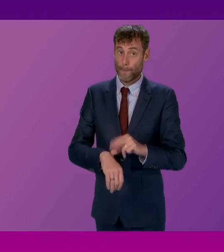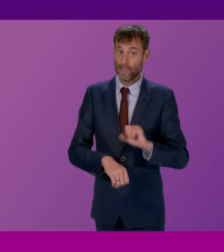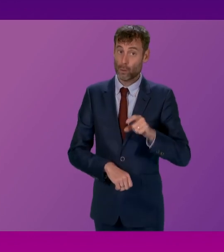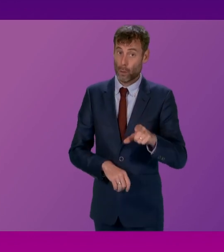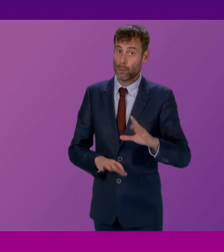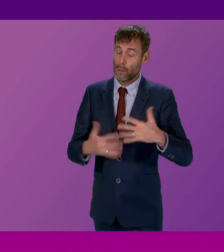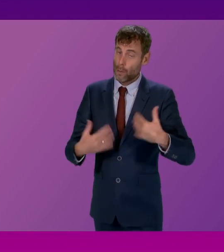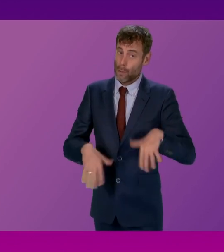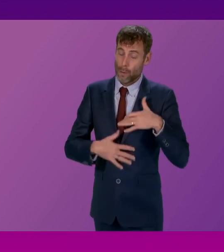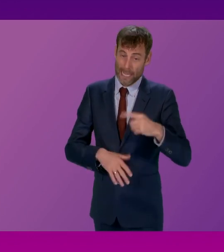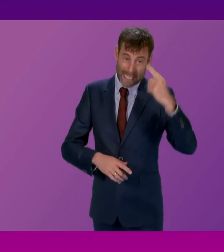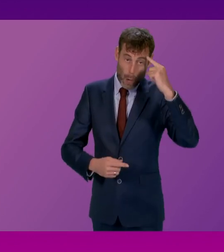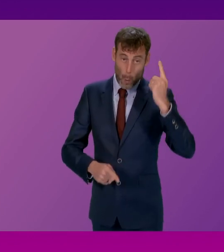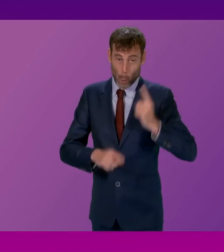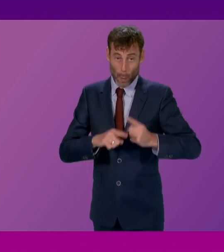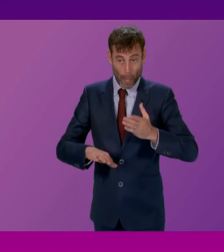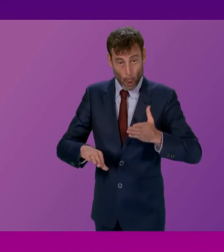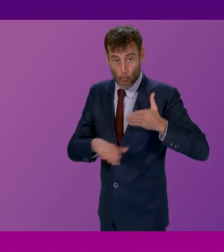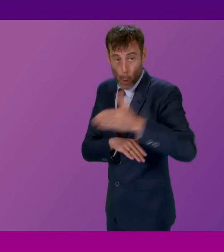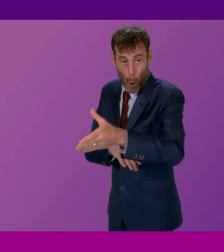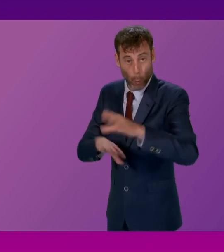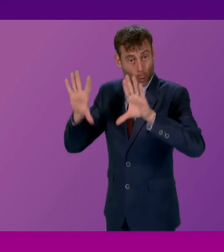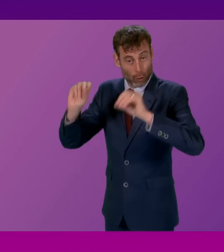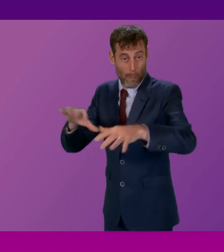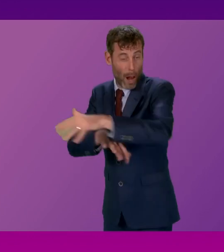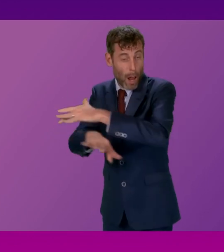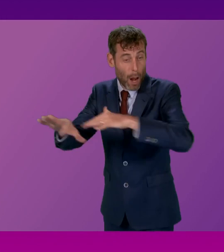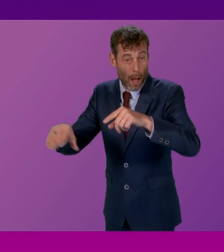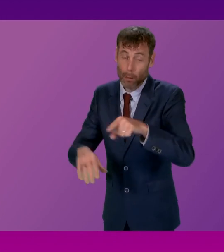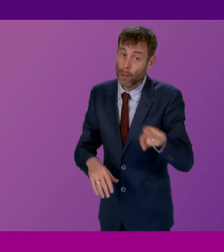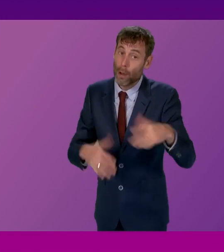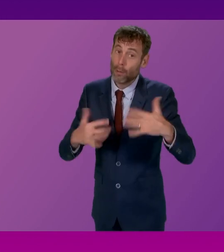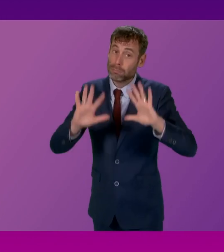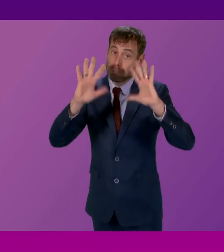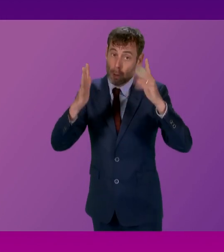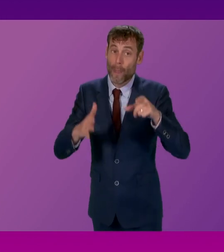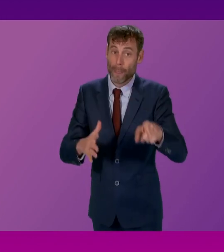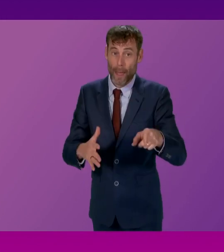We should thank our police officers for what they do every single day, putting themselves